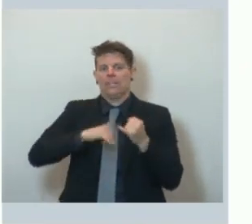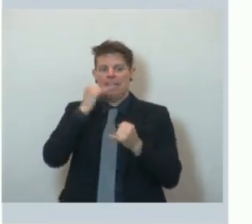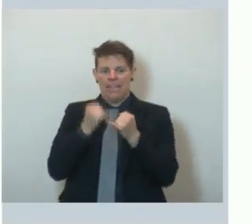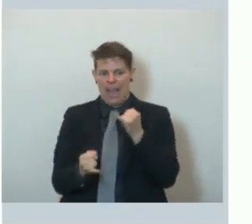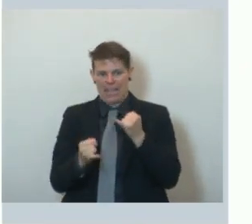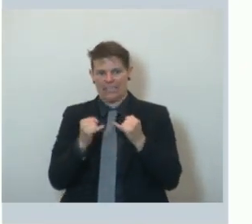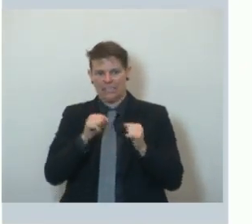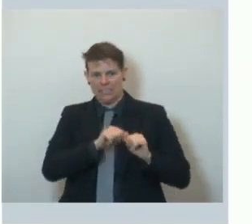WITH SOCIAL DISTANCING.